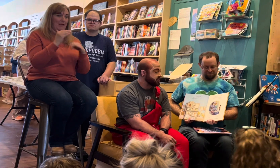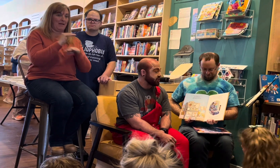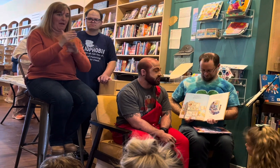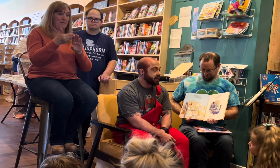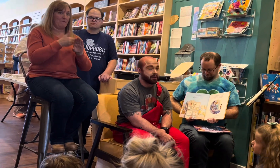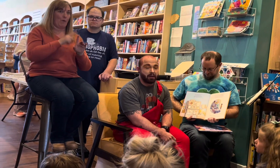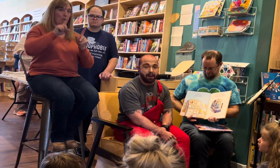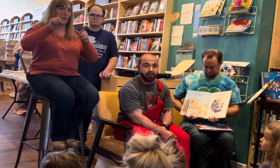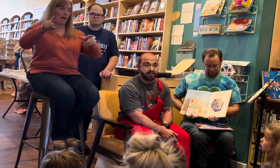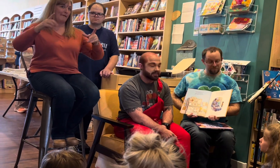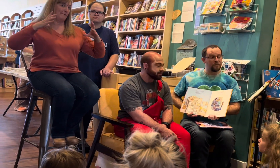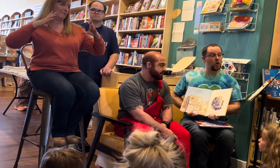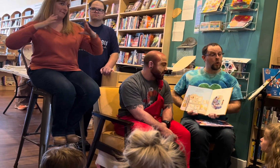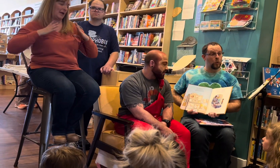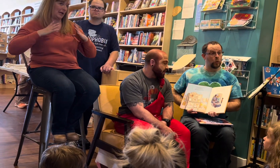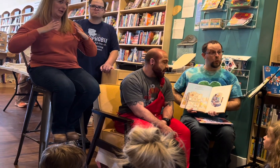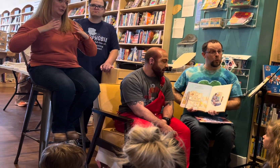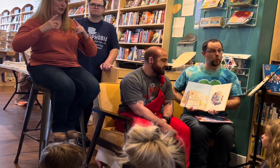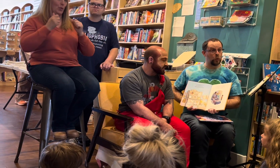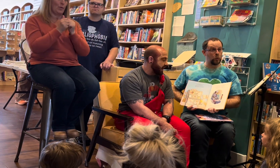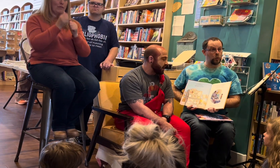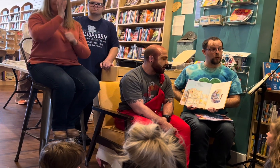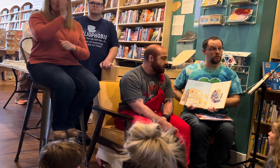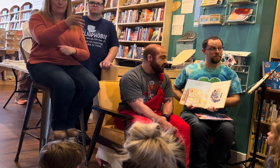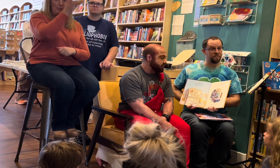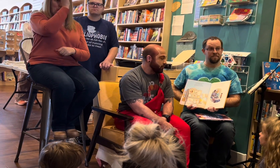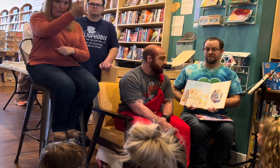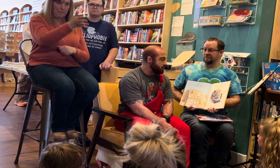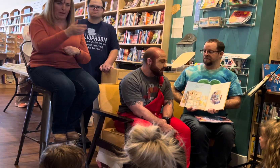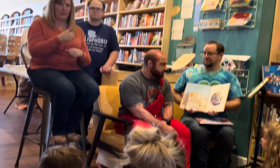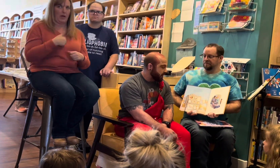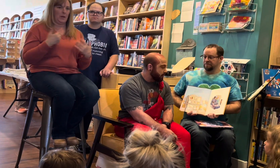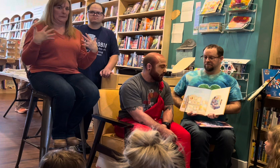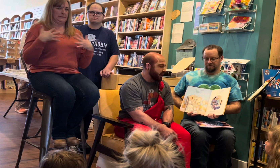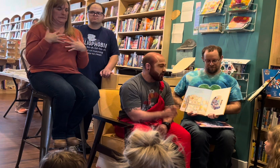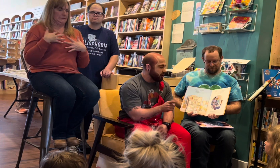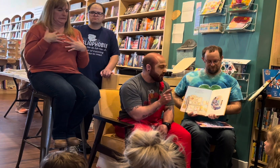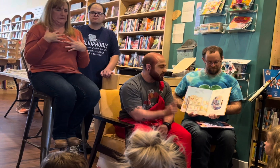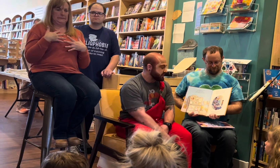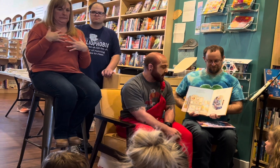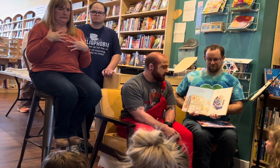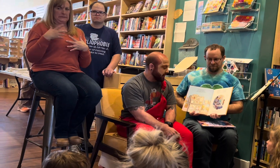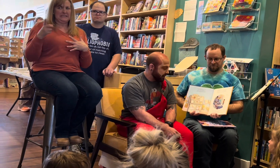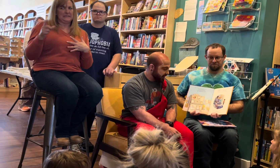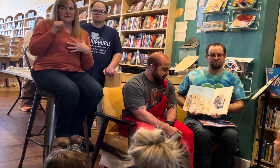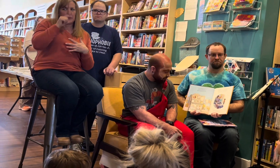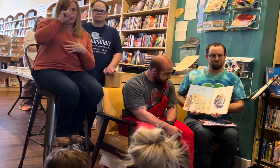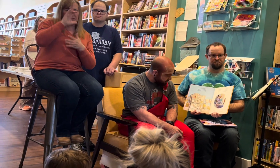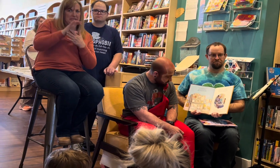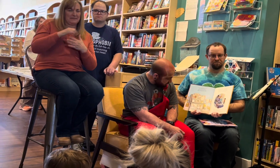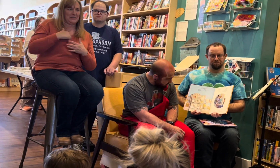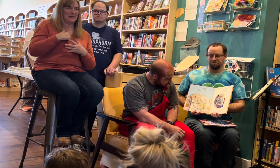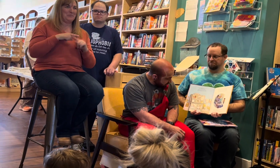Gigi and Papa's. I was scared they wouldn't believe me but I knew it was time to be me.